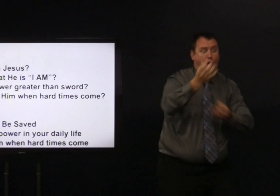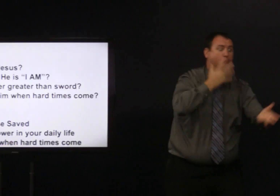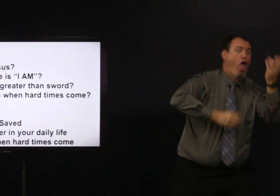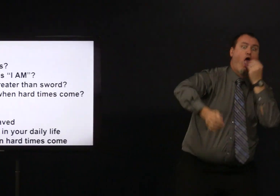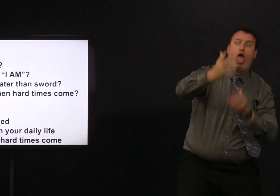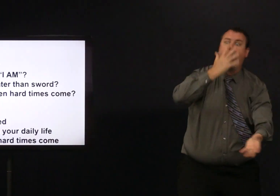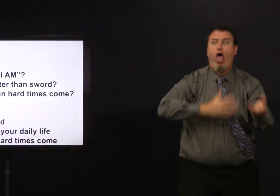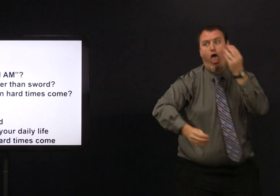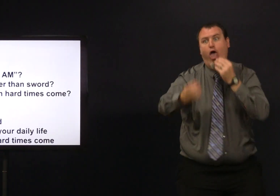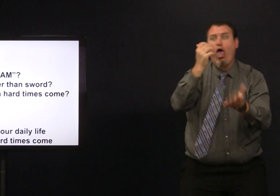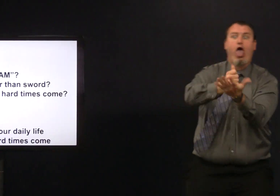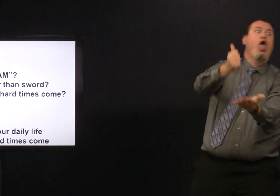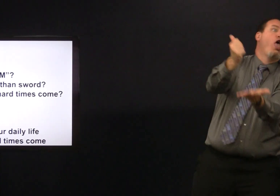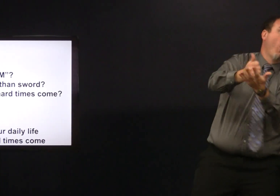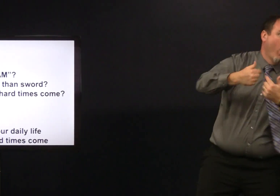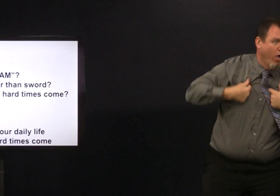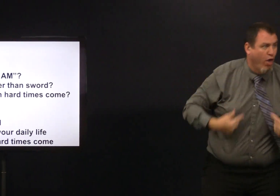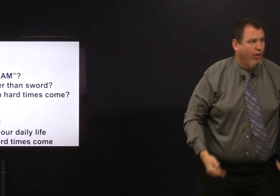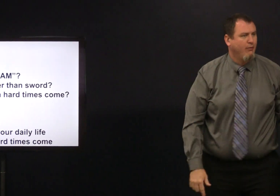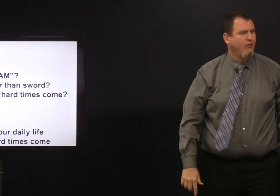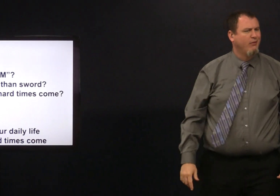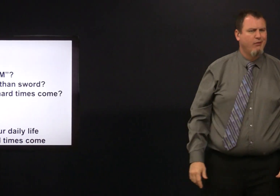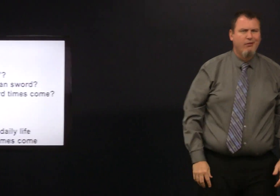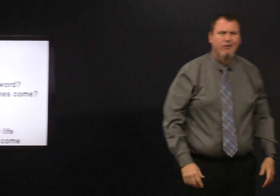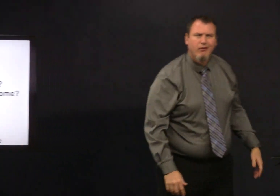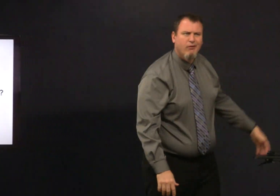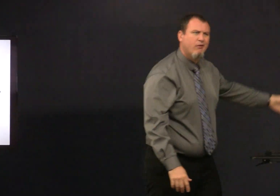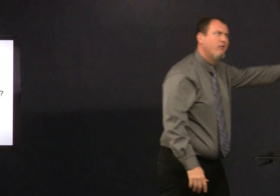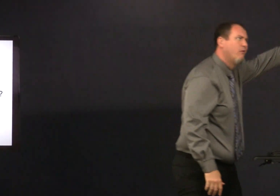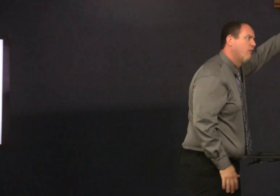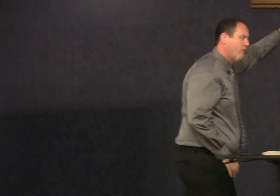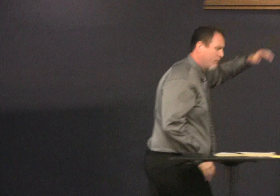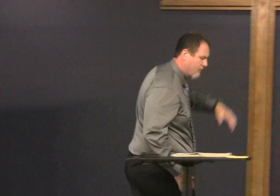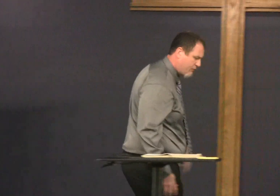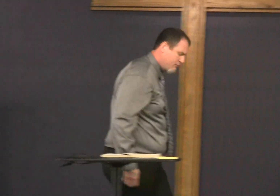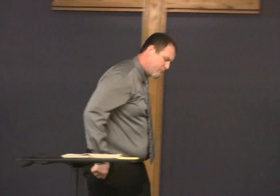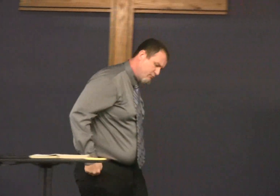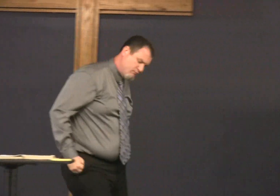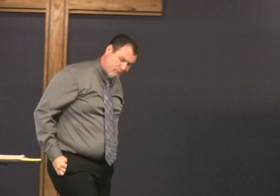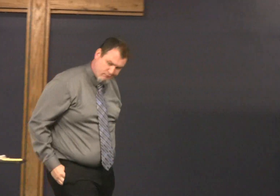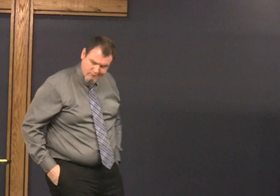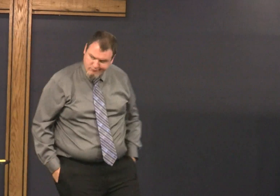we can we take medicine to help us and yet God is right there